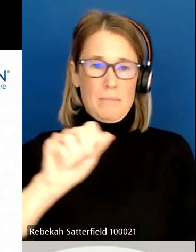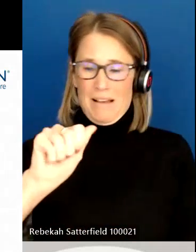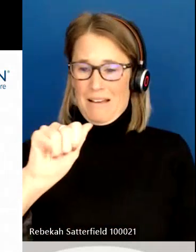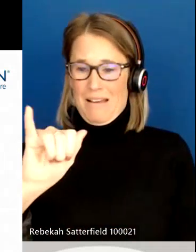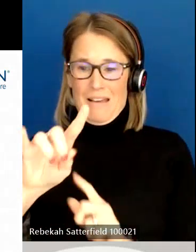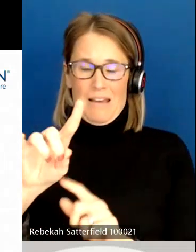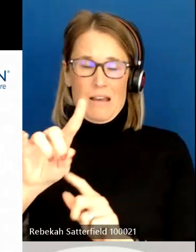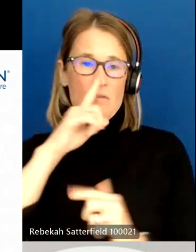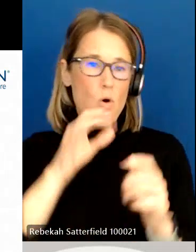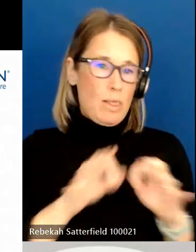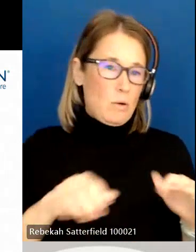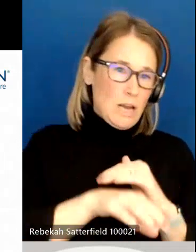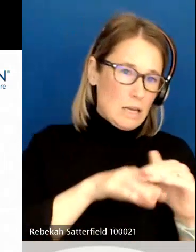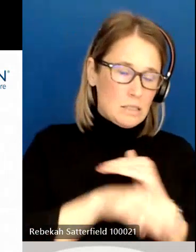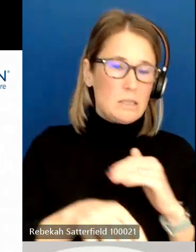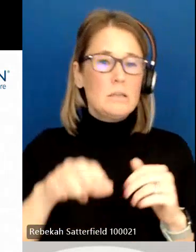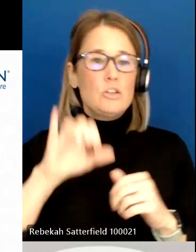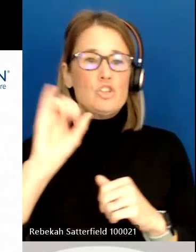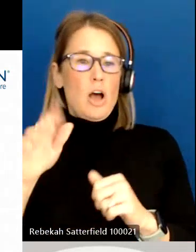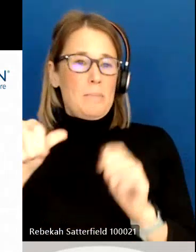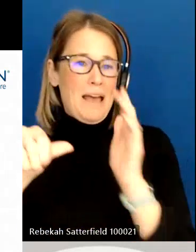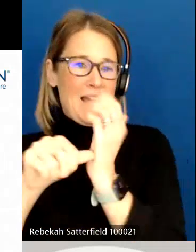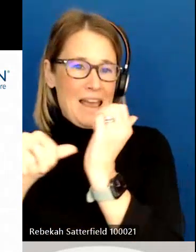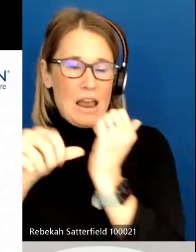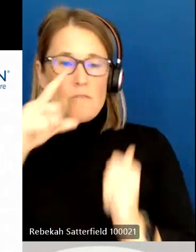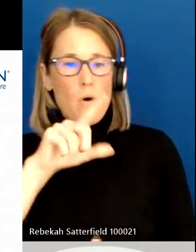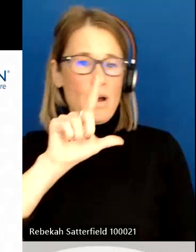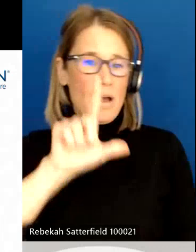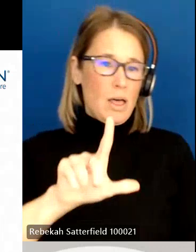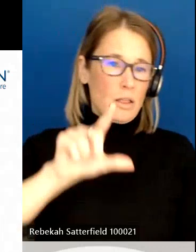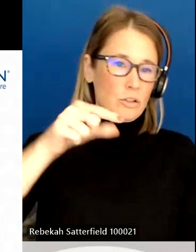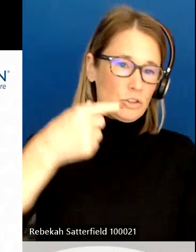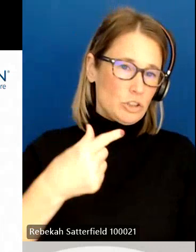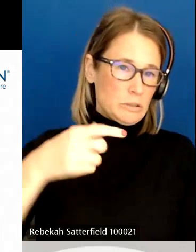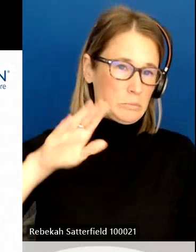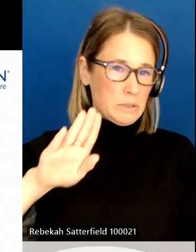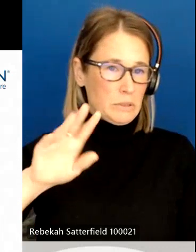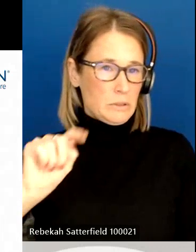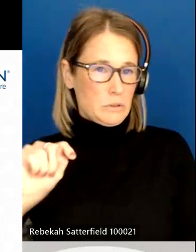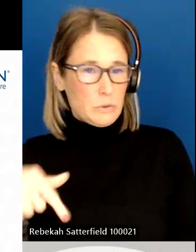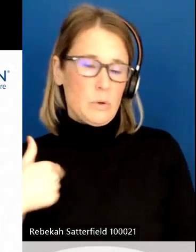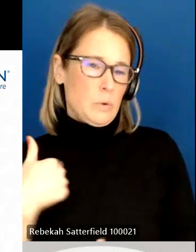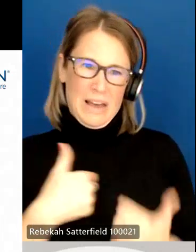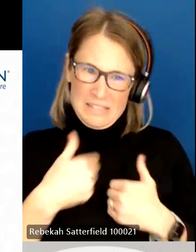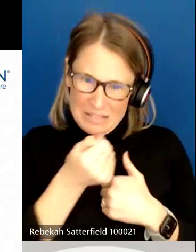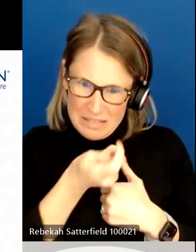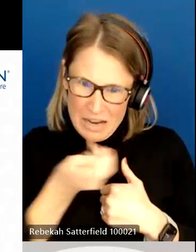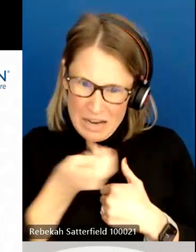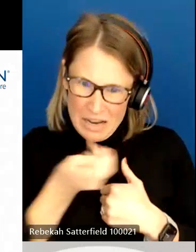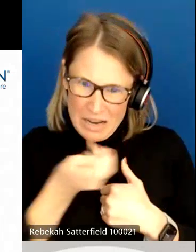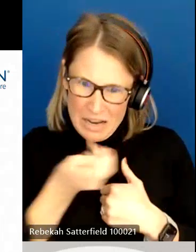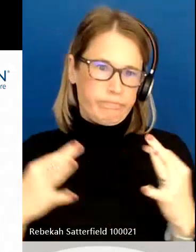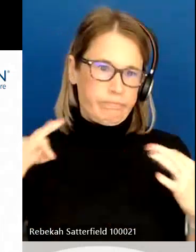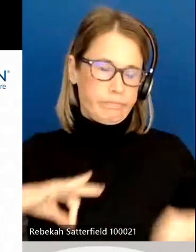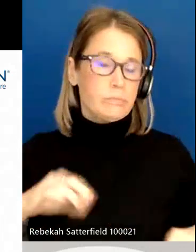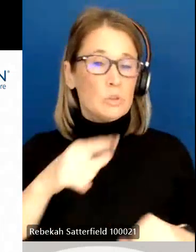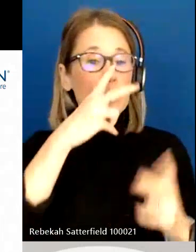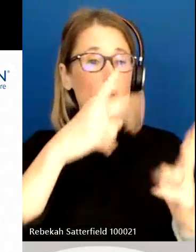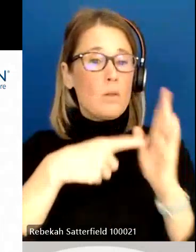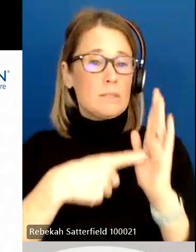um lgbtq we had several job AIDS that were really helpful and uh you saw the samples of the policies